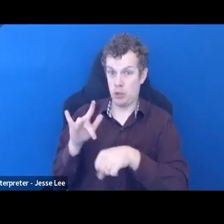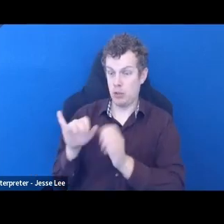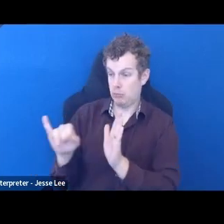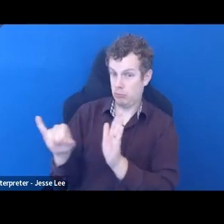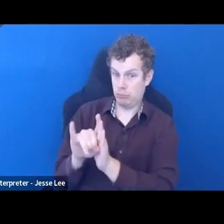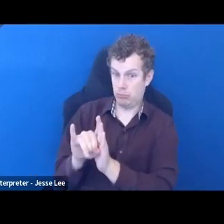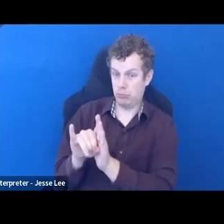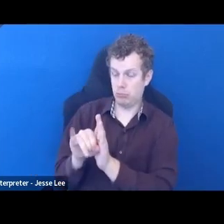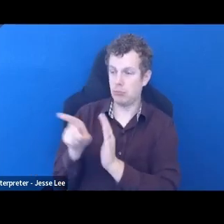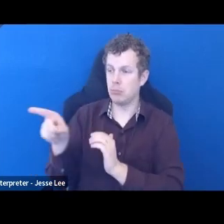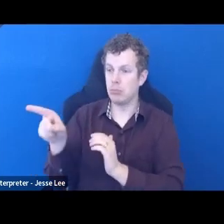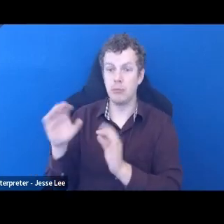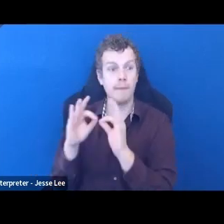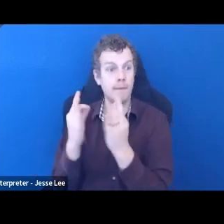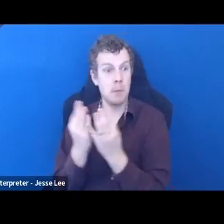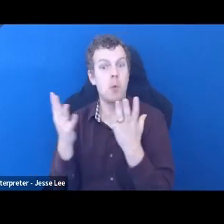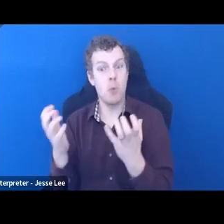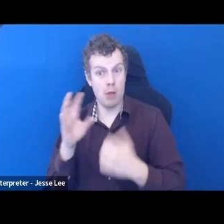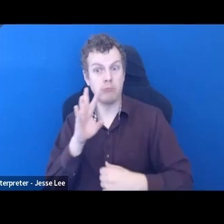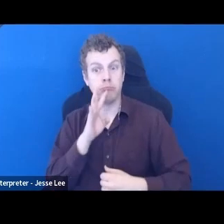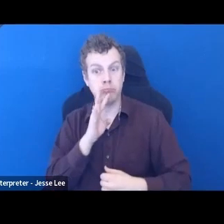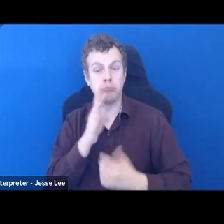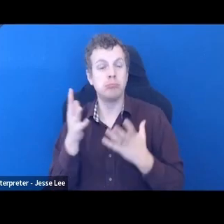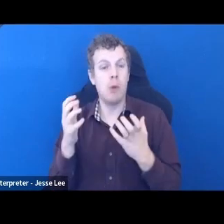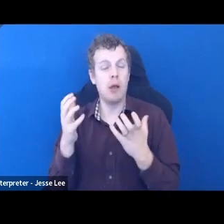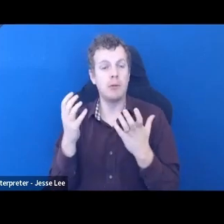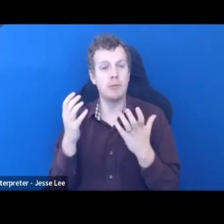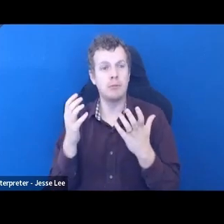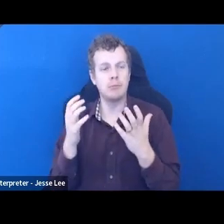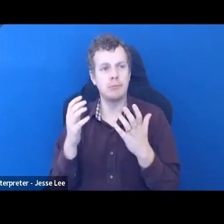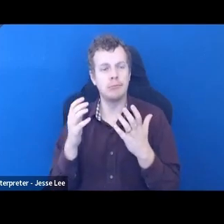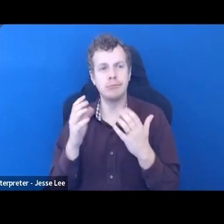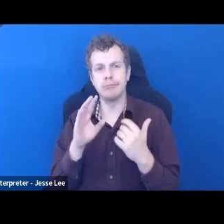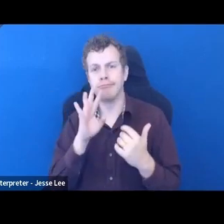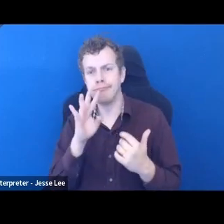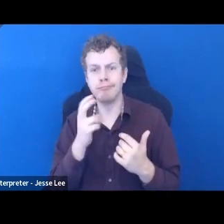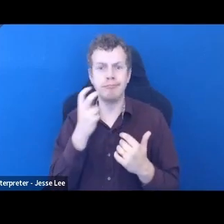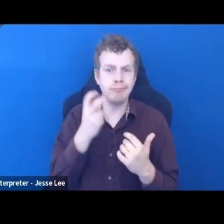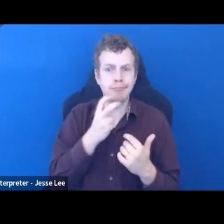to pursue spoken language, spoken communication, oral communication that they're going